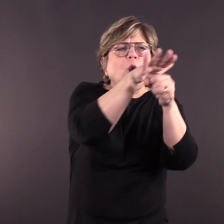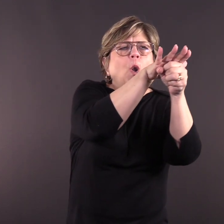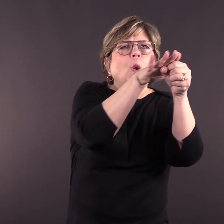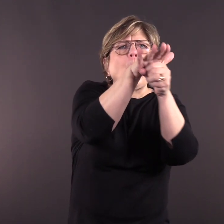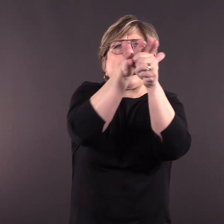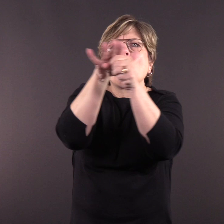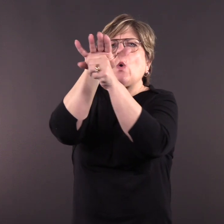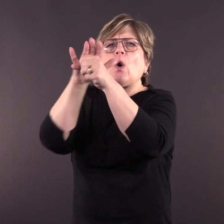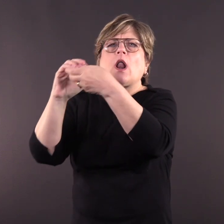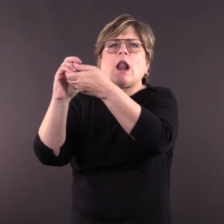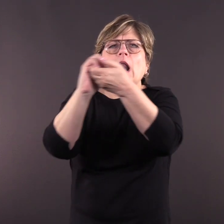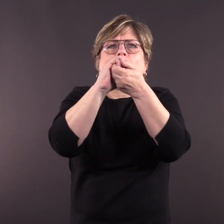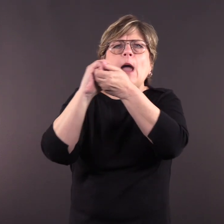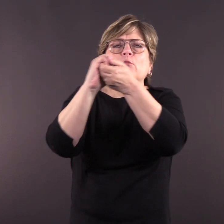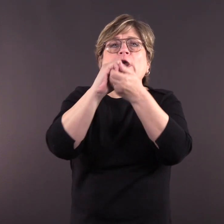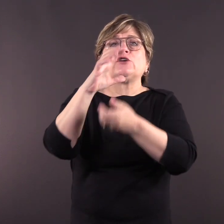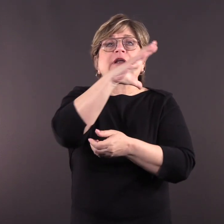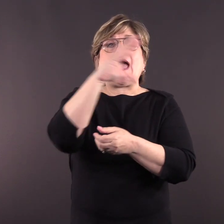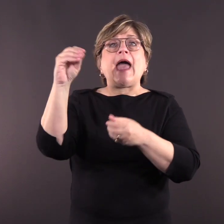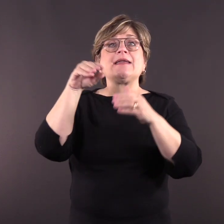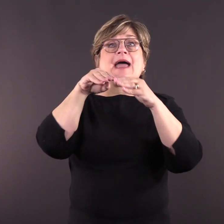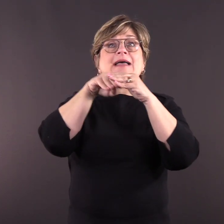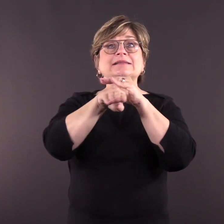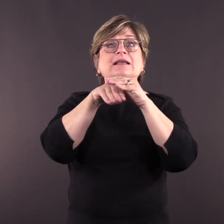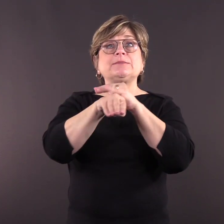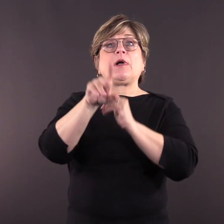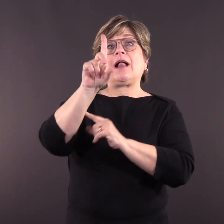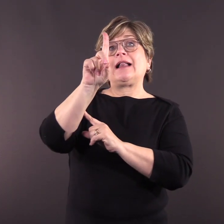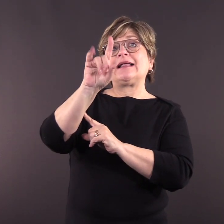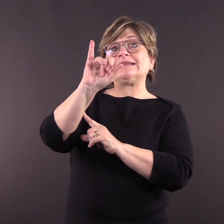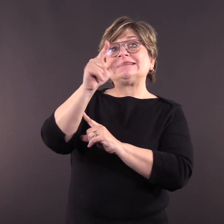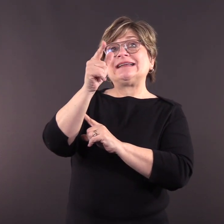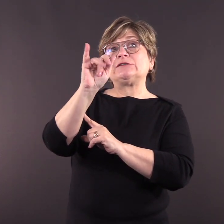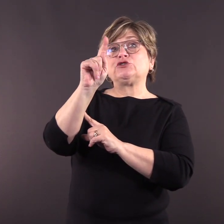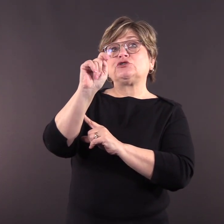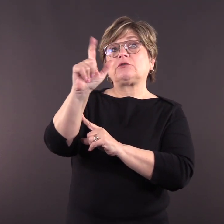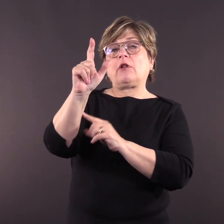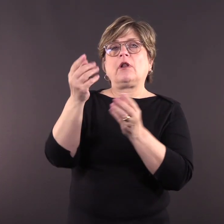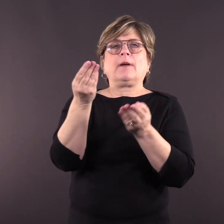collaboration and accessible digital materials.